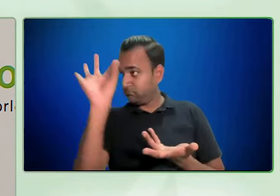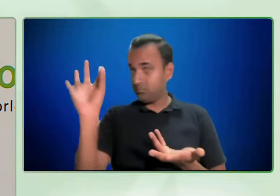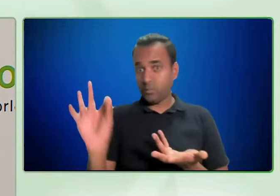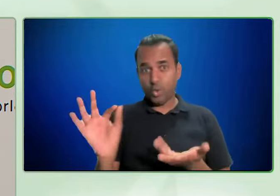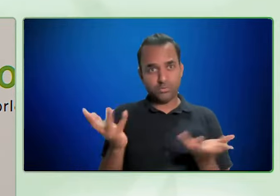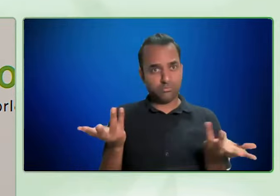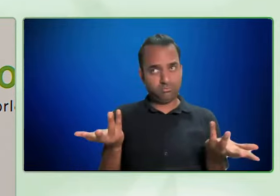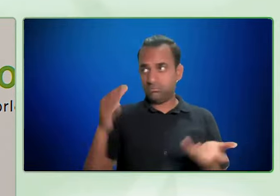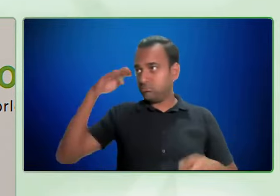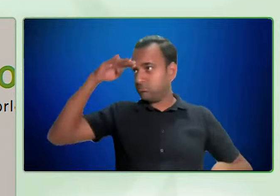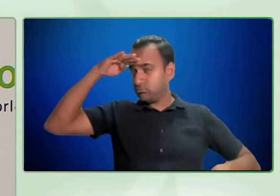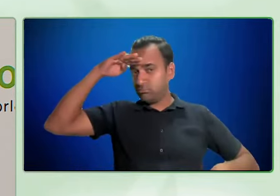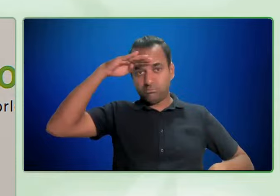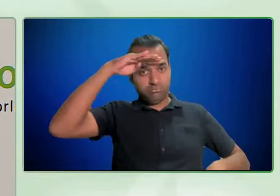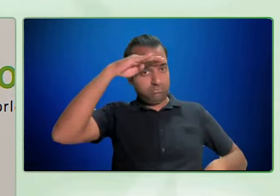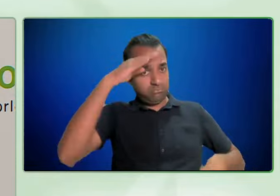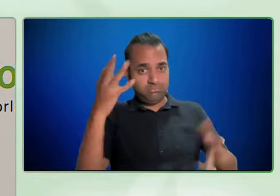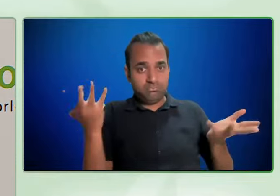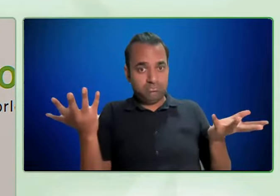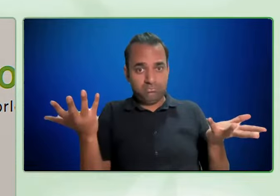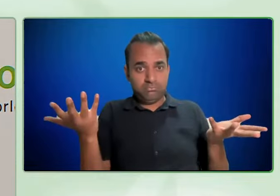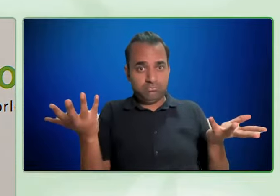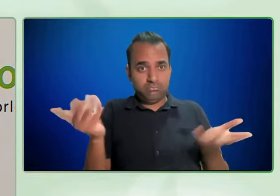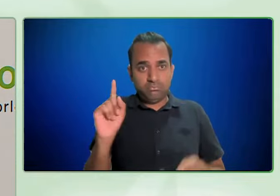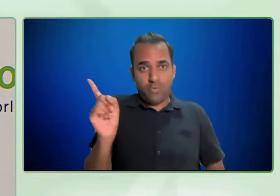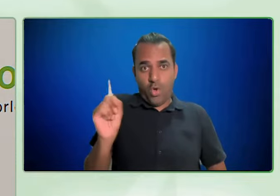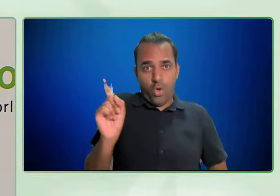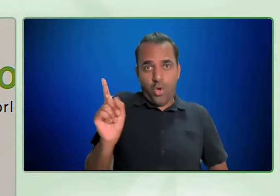university but taking leadership in society.